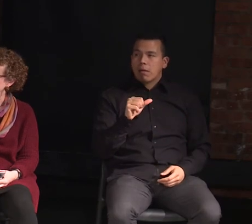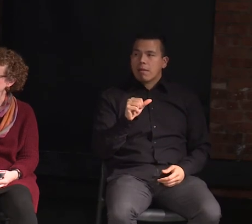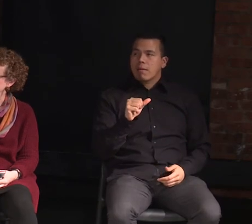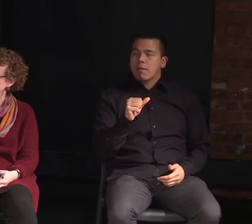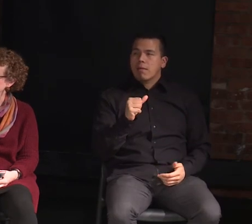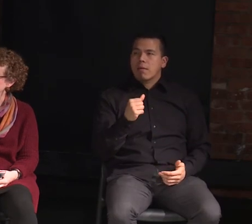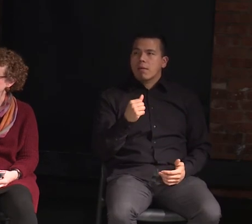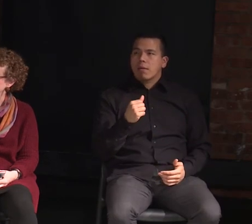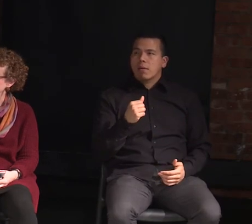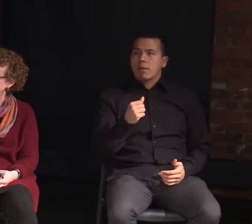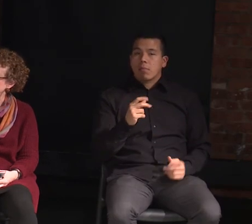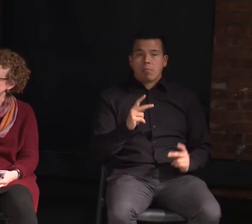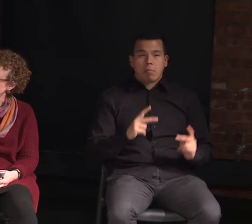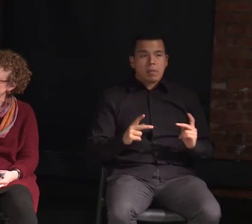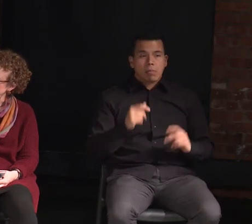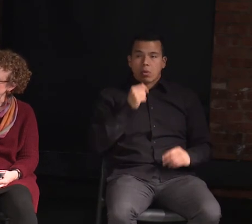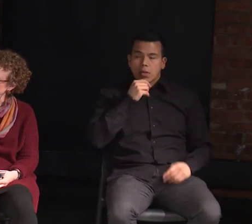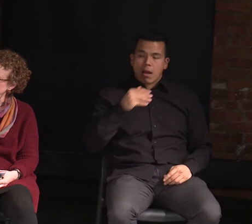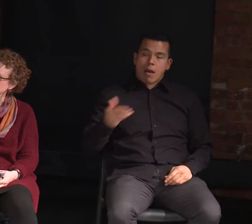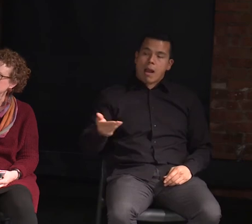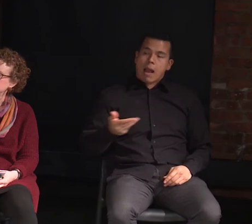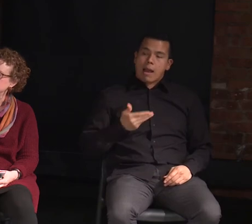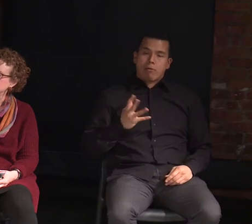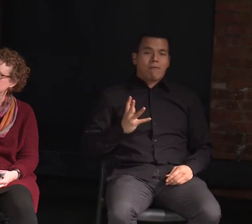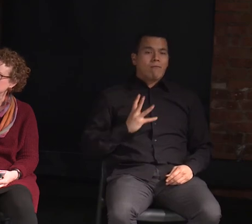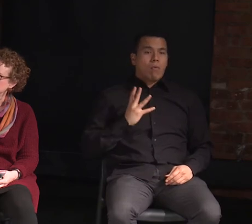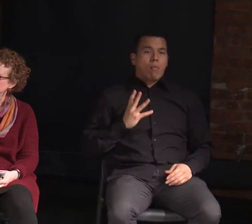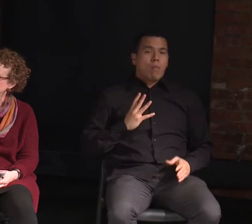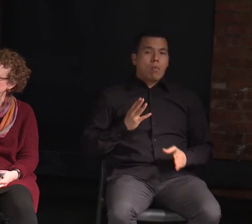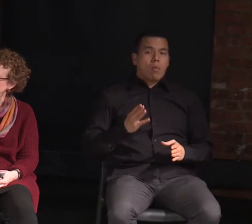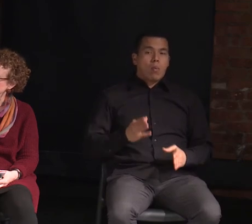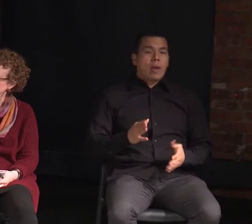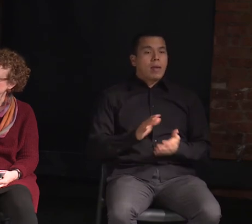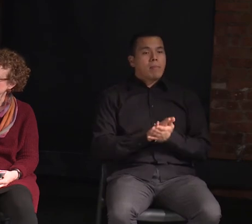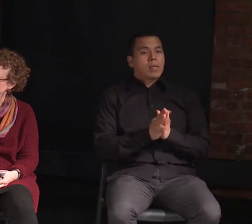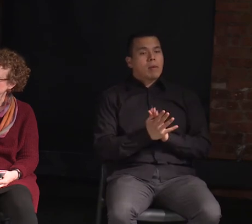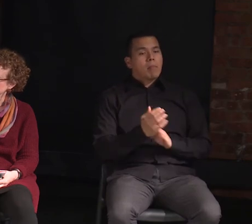people are not hired in a formal way, where they become employees of the institution.